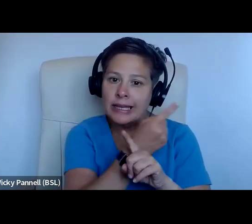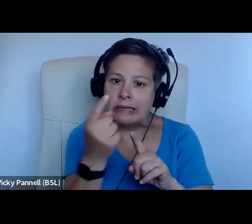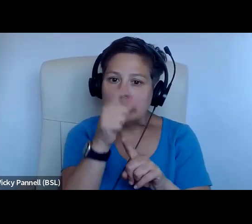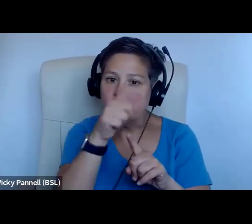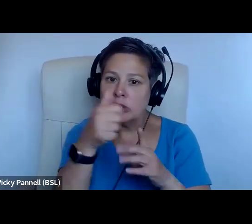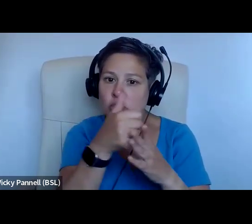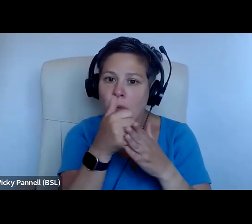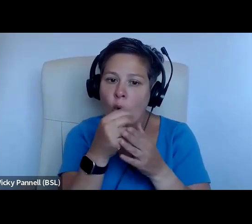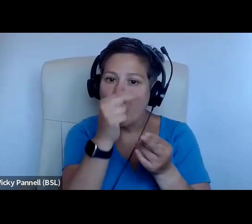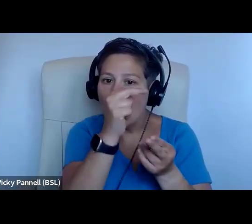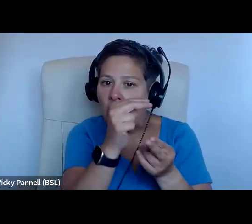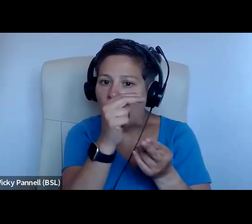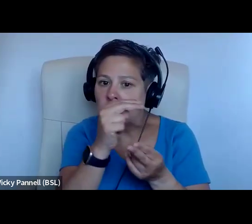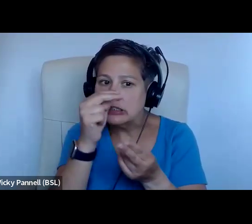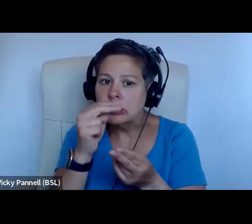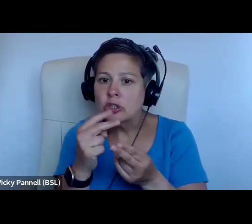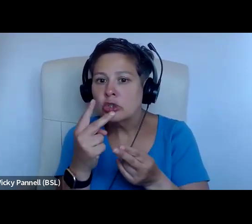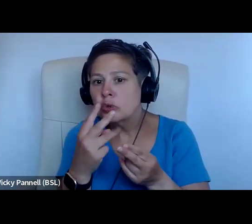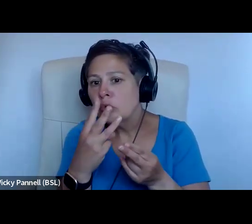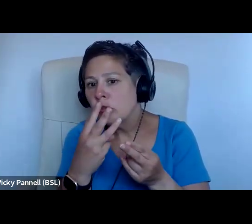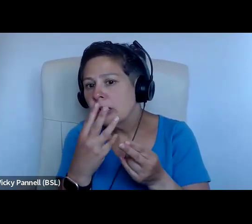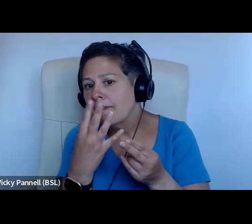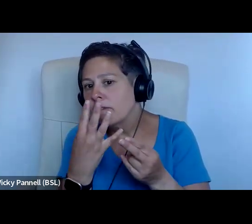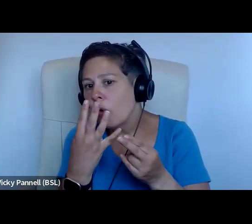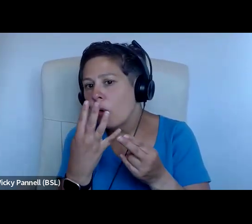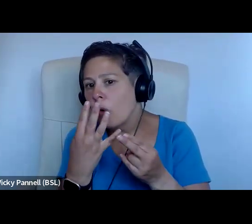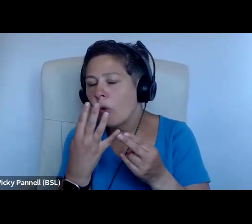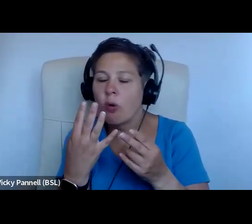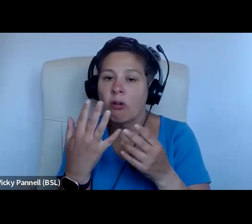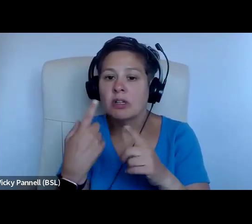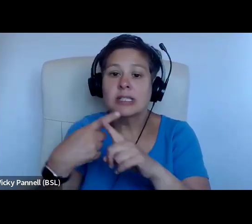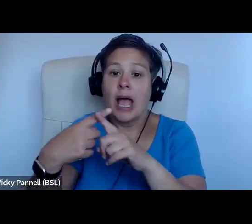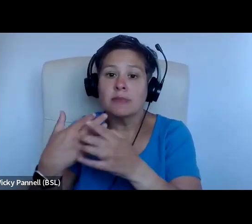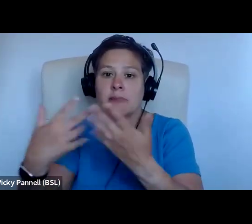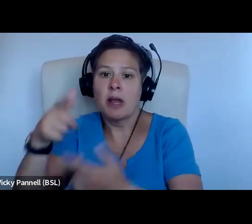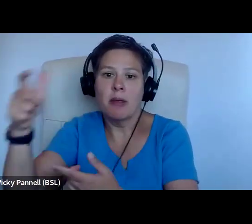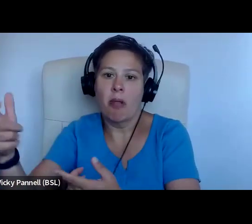It's also helpful to think about what previous changes have happened to a program. So a change in the program that